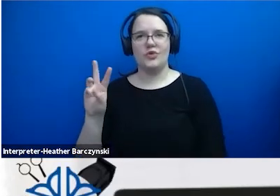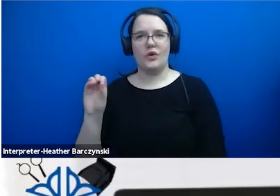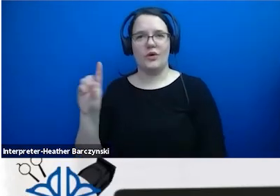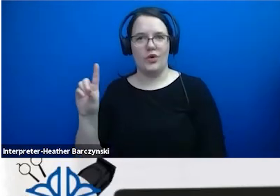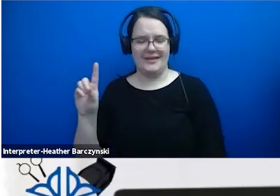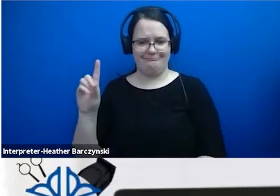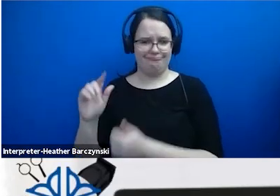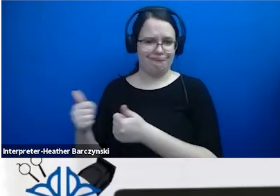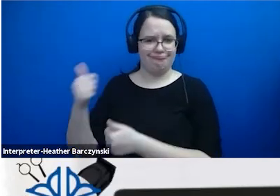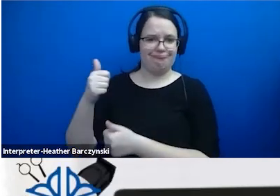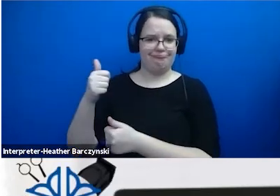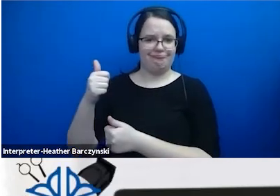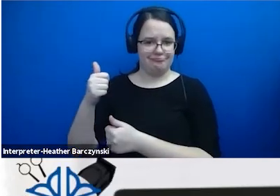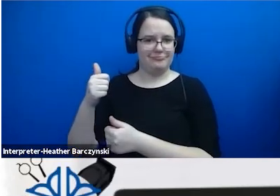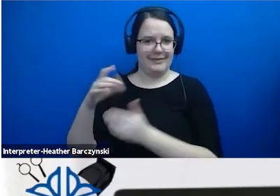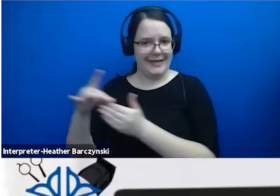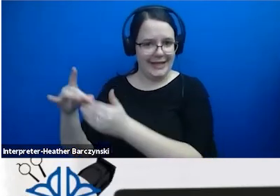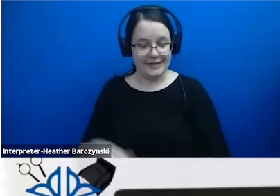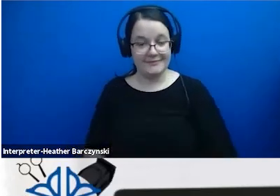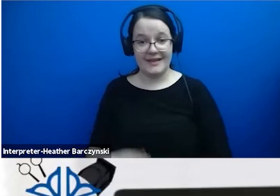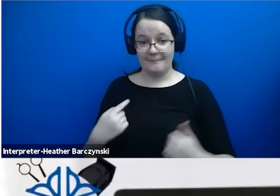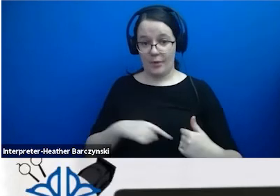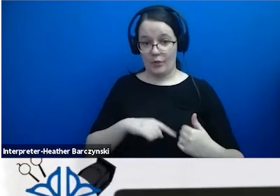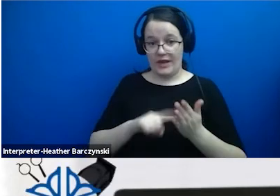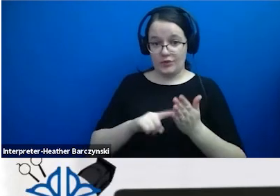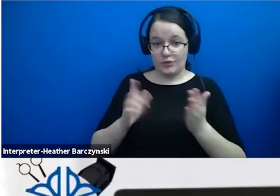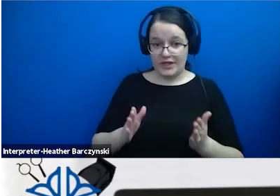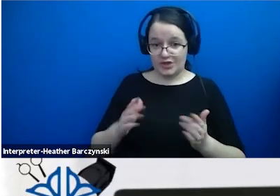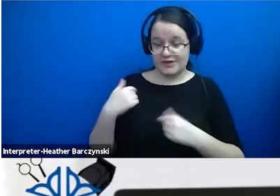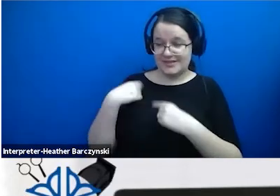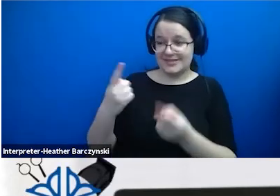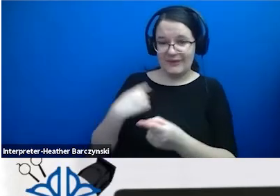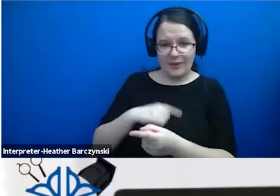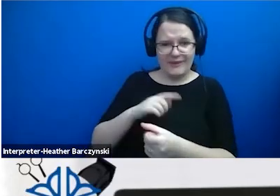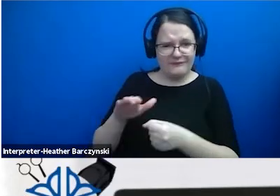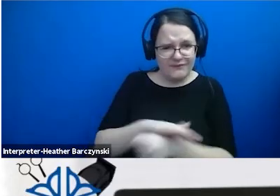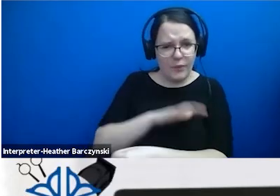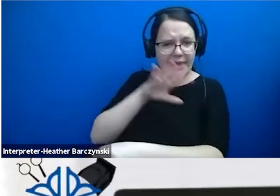rewarding for all of us is that as researchers we've been able to be fully engaged in all aspects